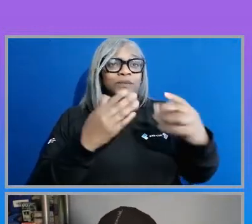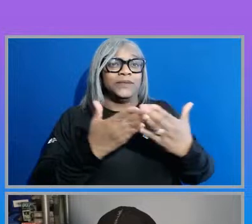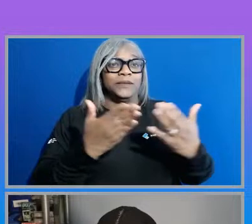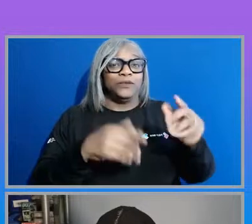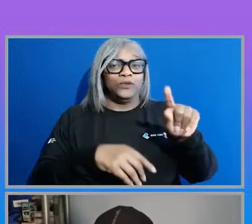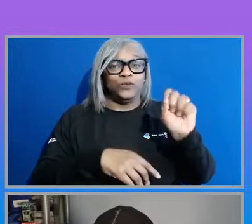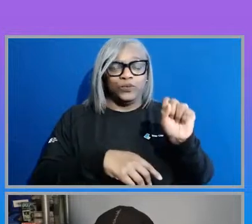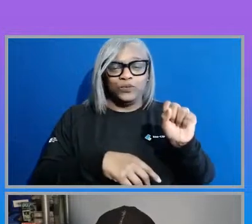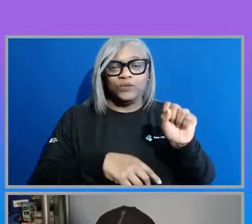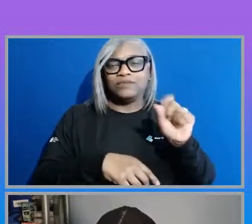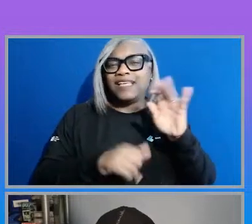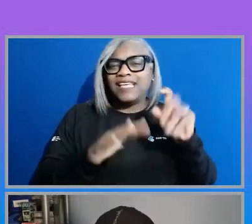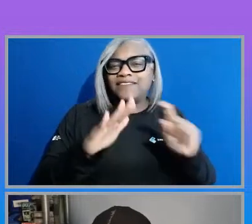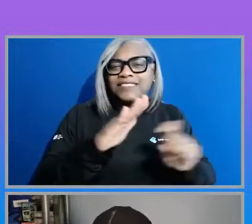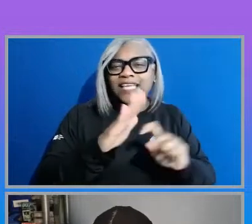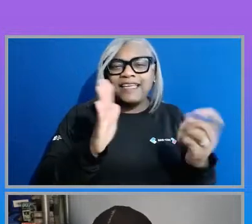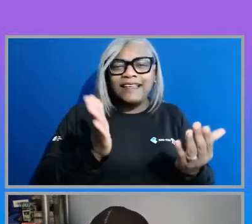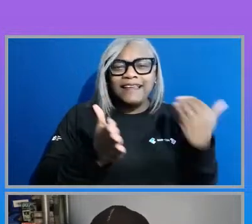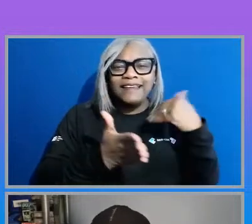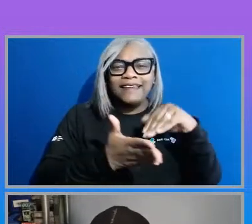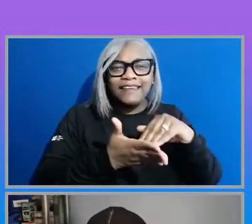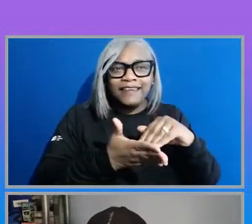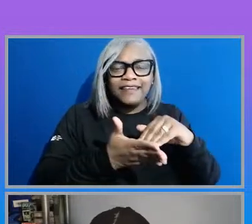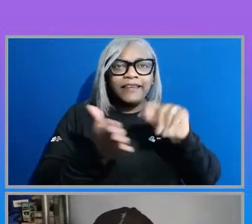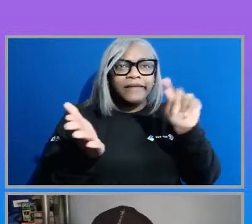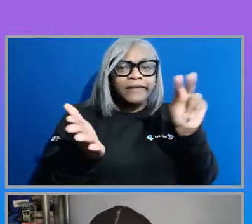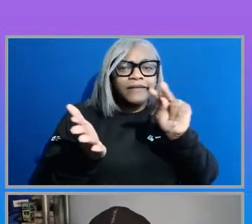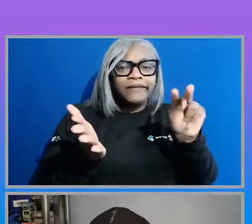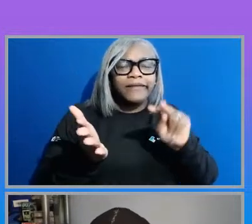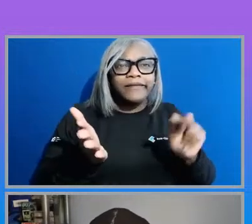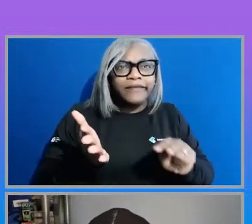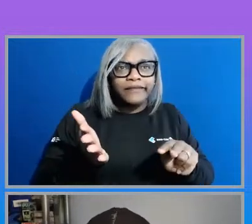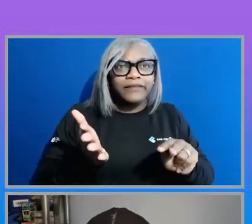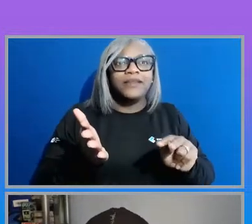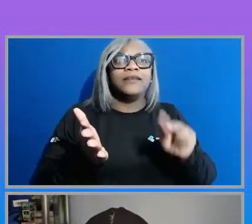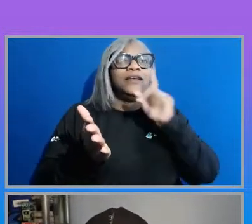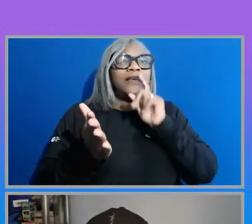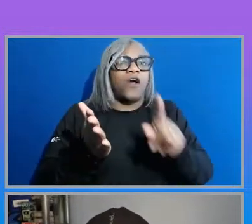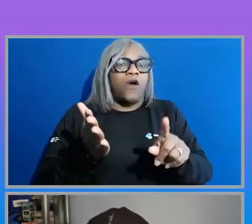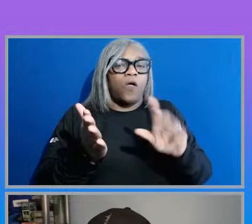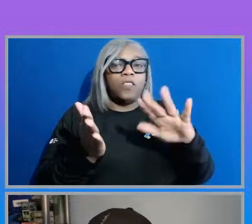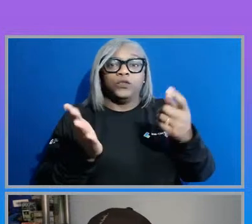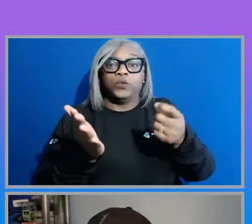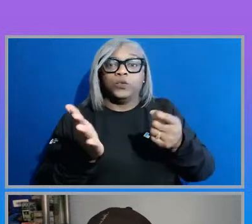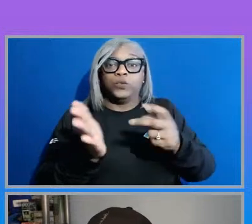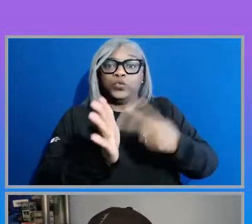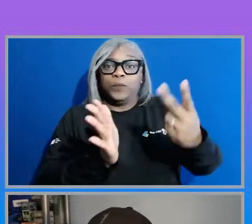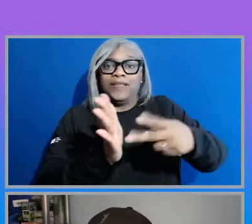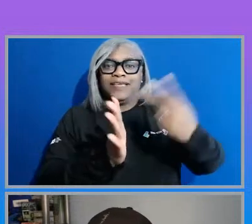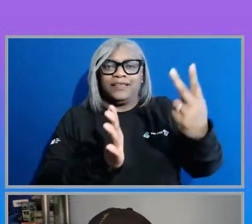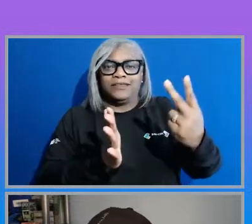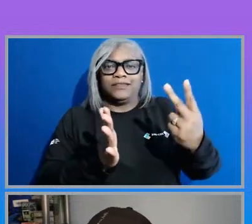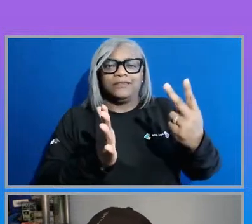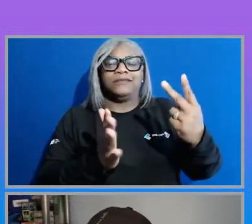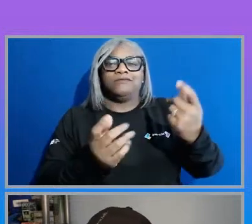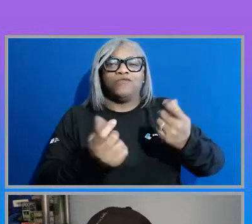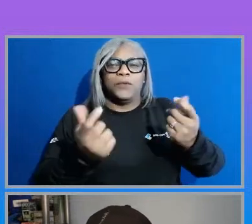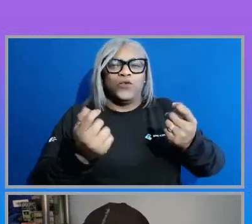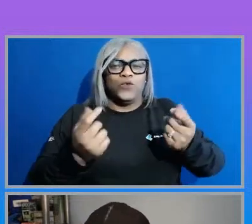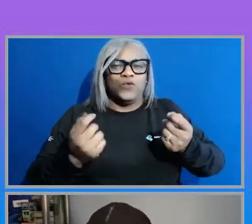pretty much the same page in slightly different states, all those duplicates are going to